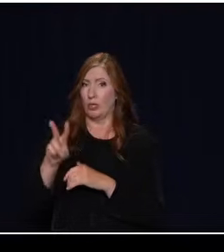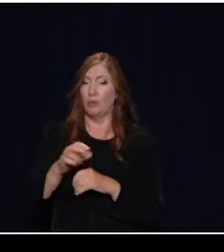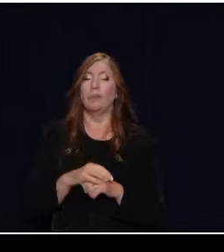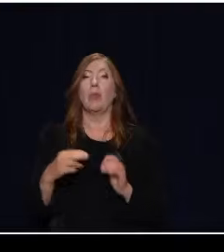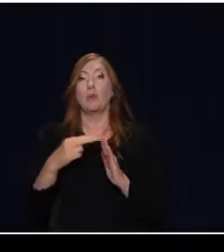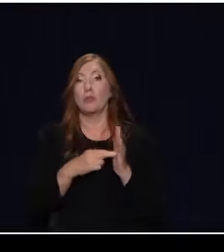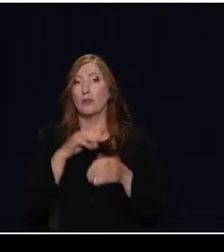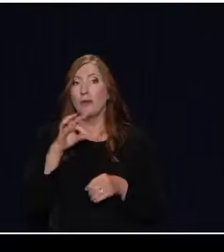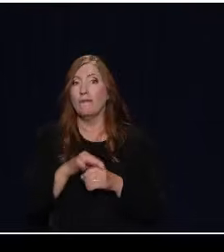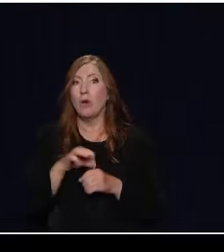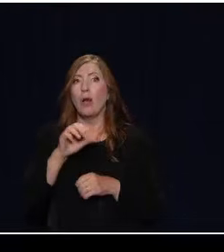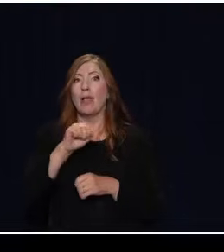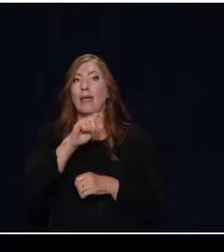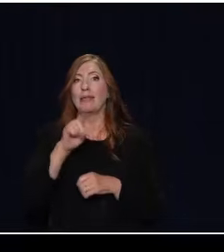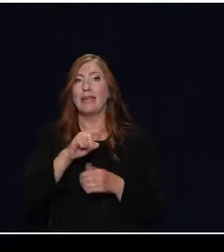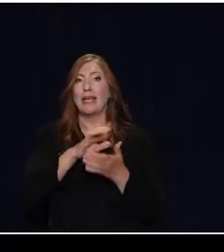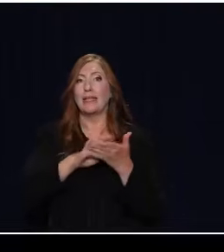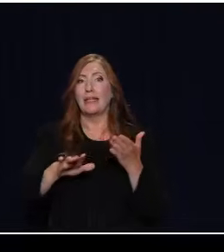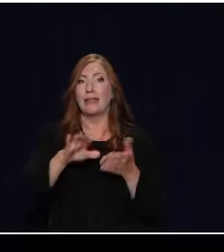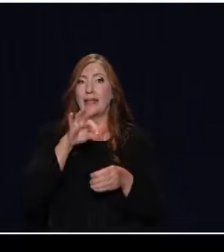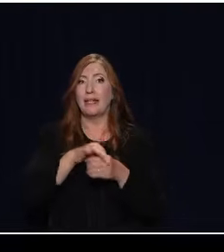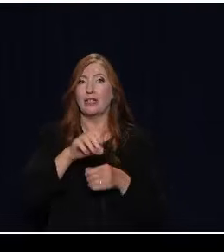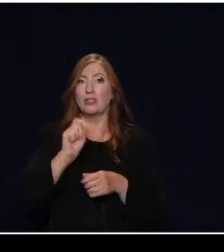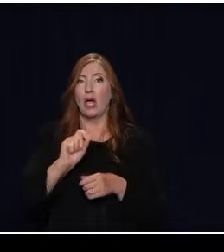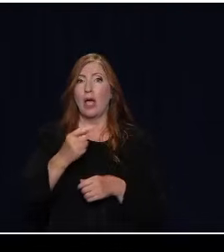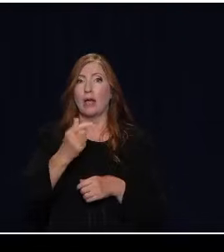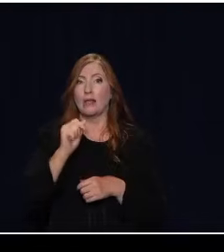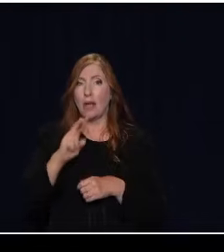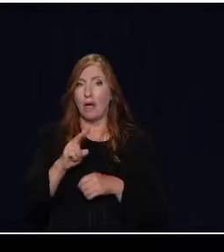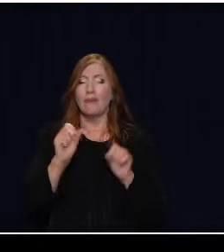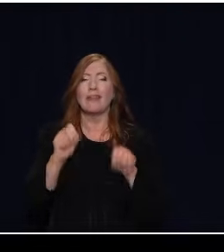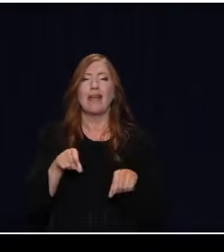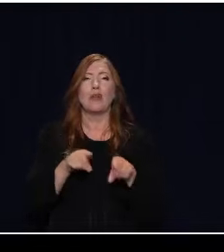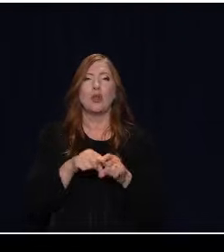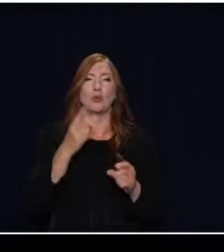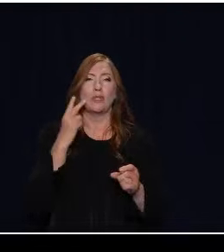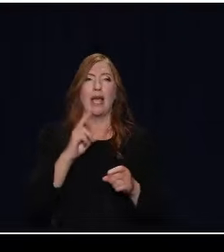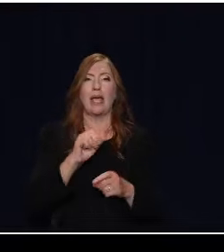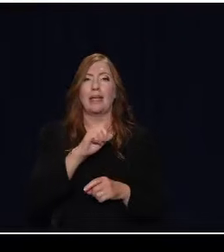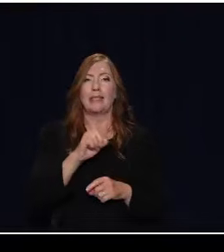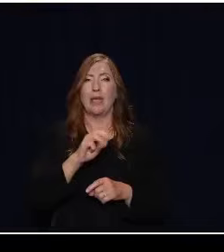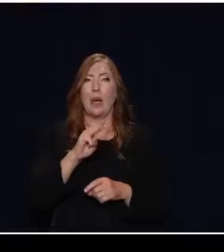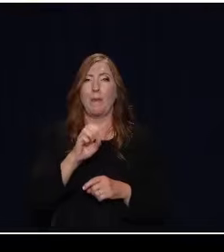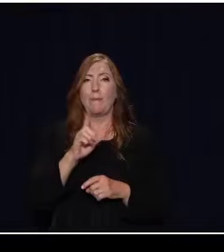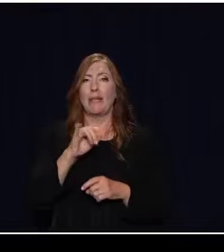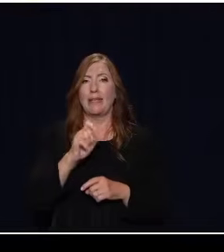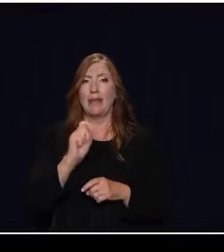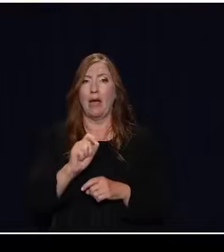THE VOTER REGISTRATION DEADLINE